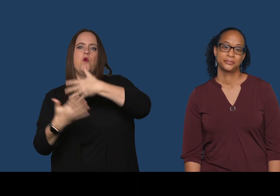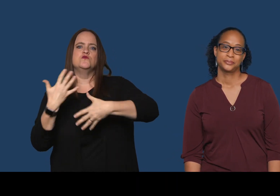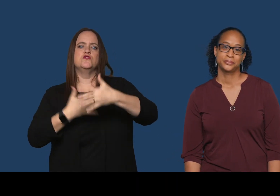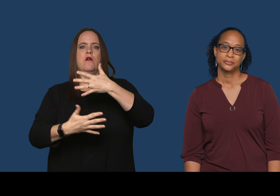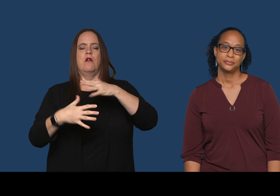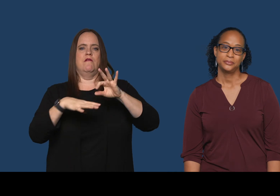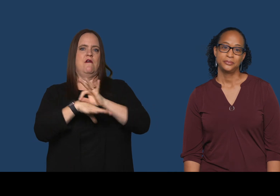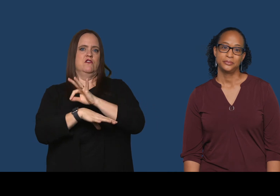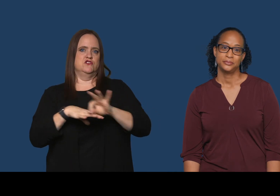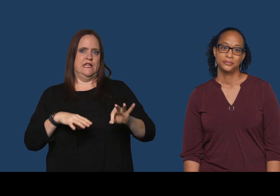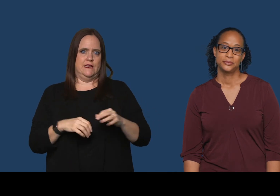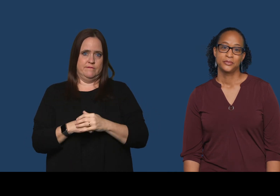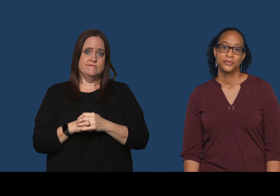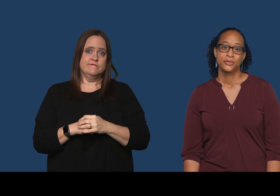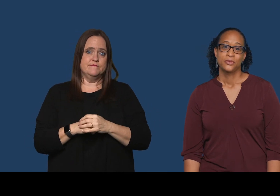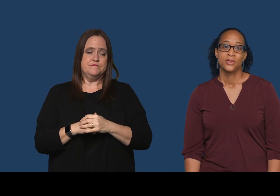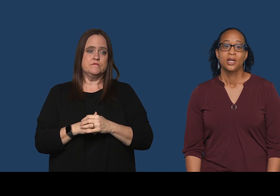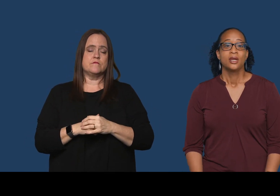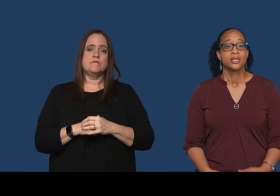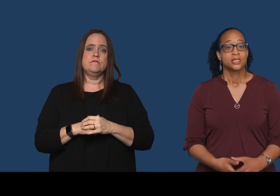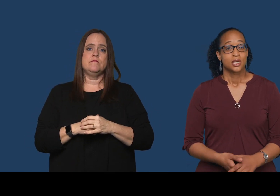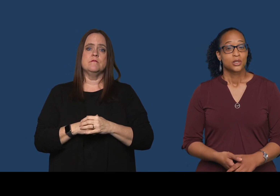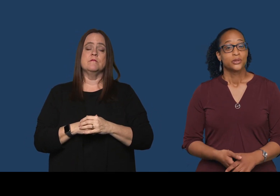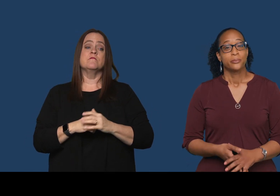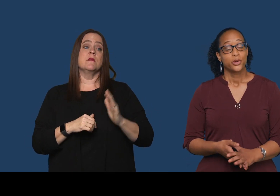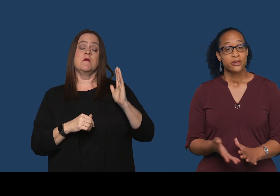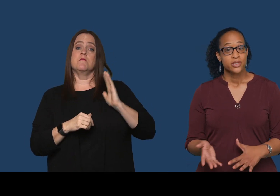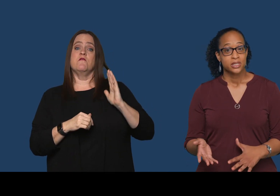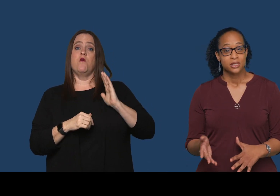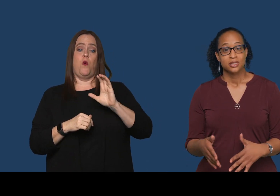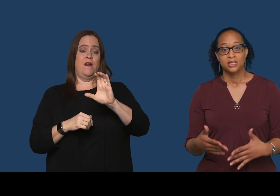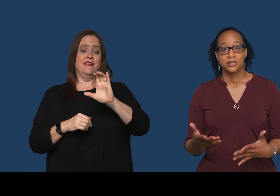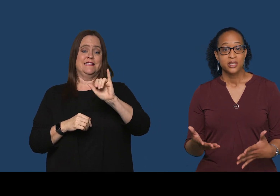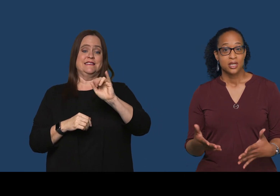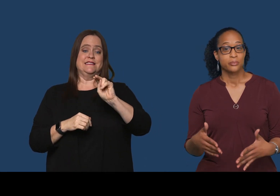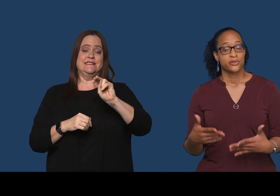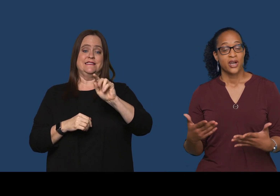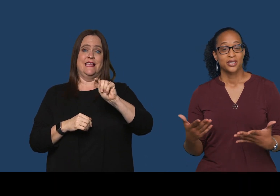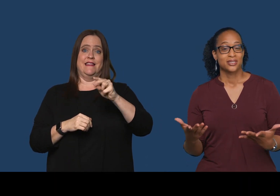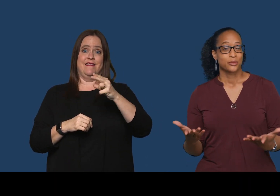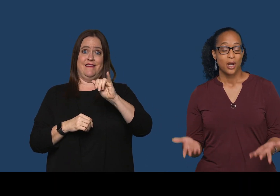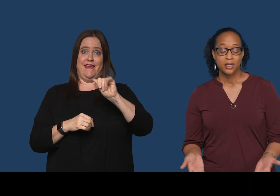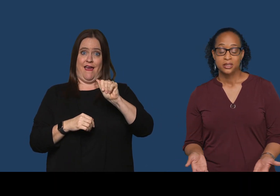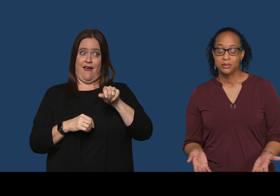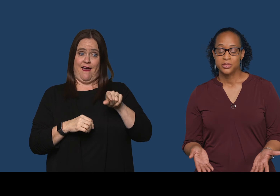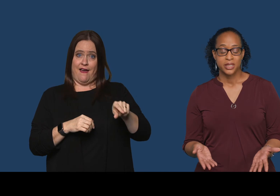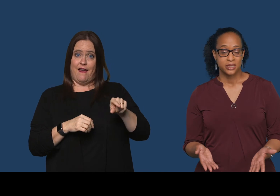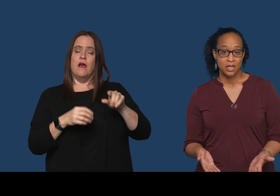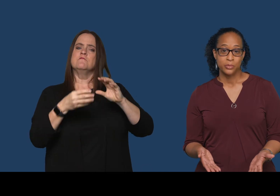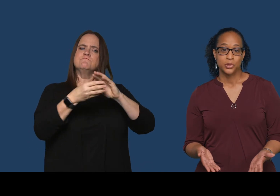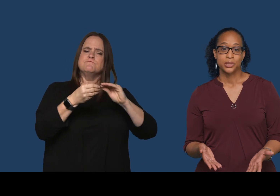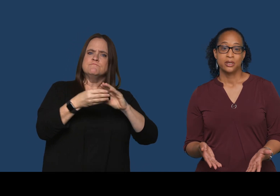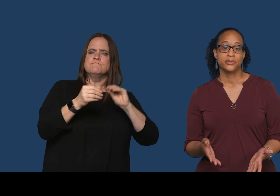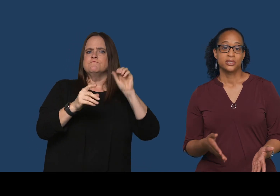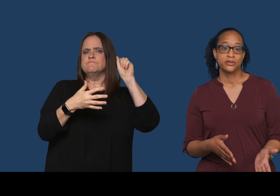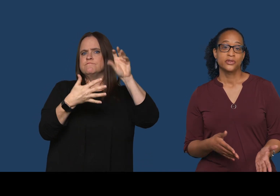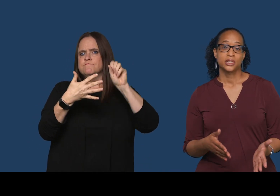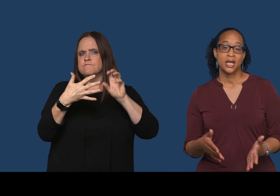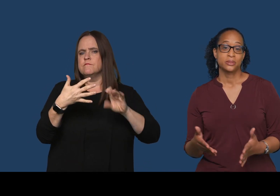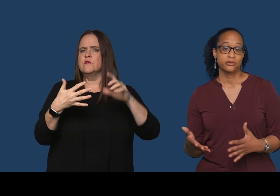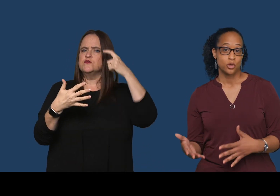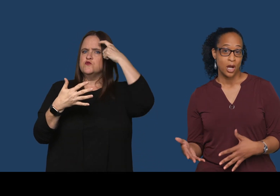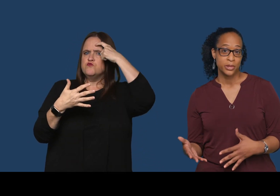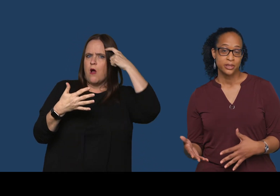So previously, Cynthia provided some awesome examples of the different types of trauma